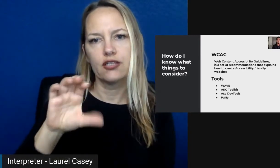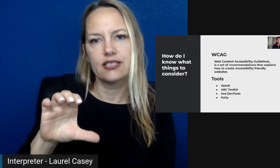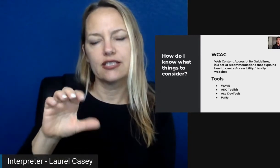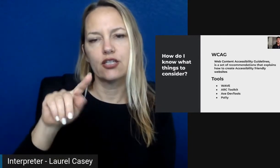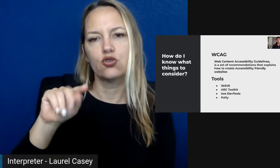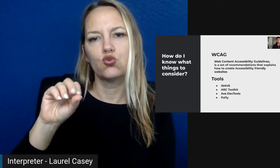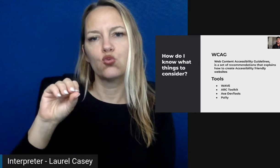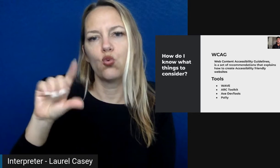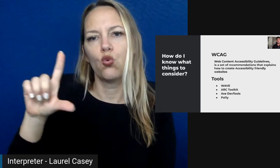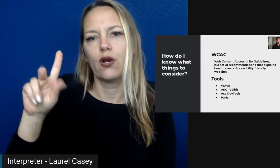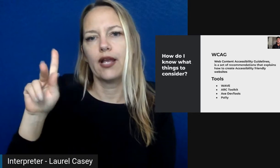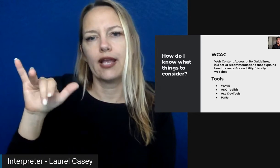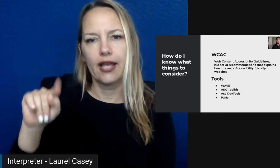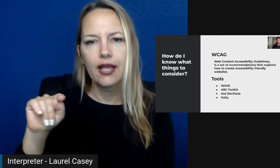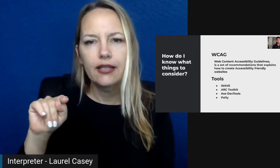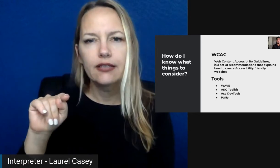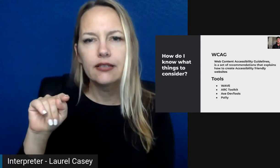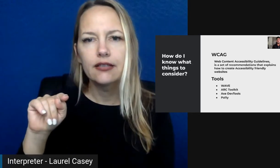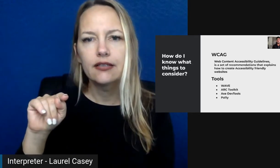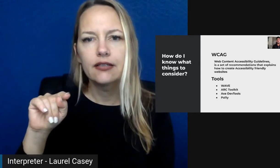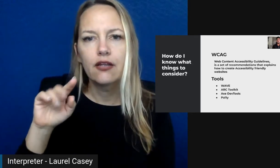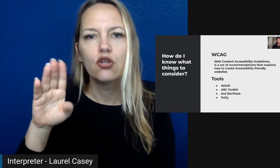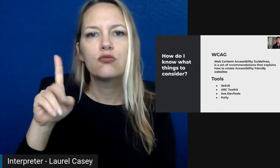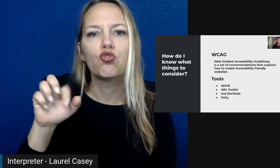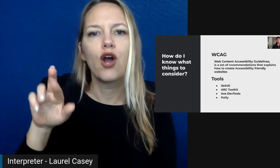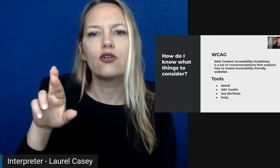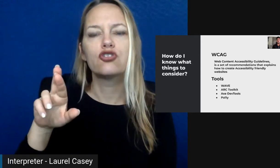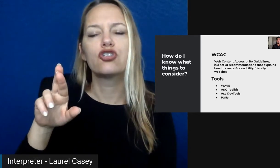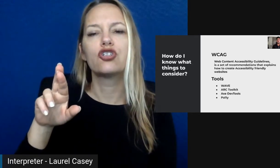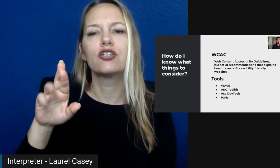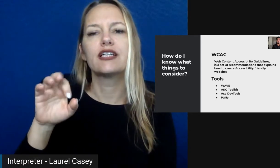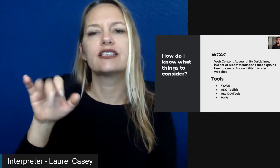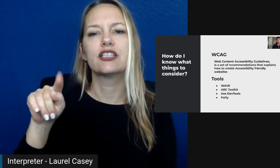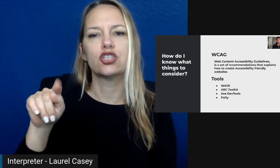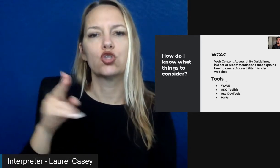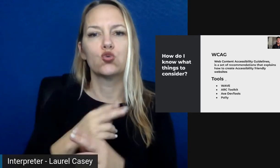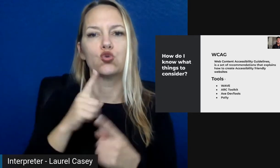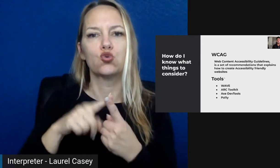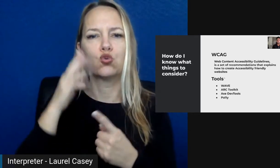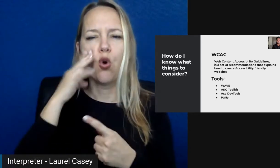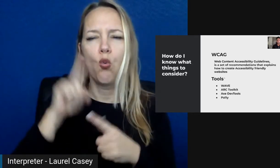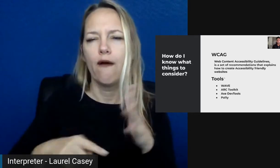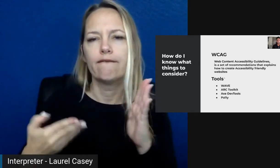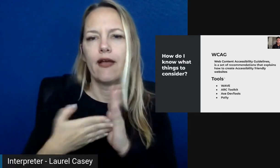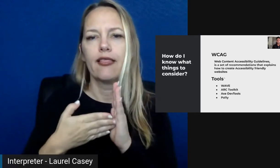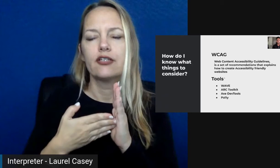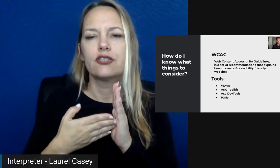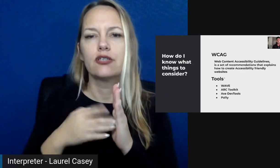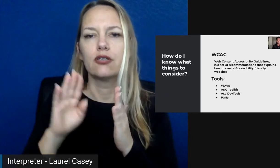These are browser-based extensions that can be used to know what are the violations that your webpage is making.